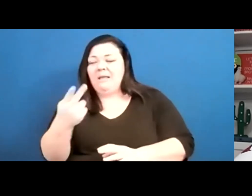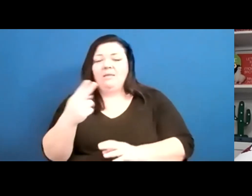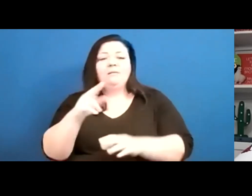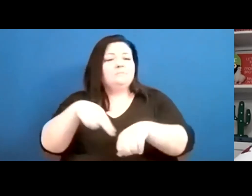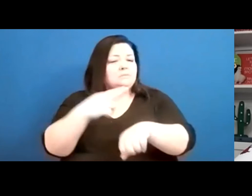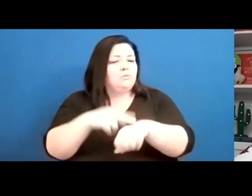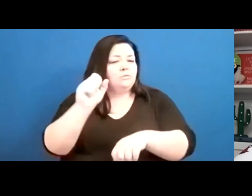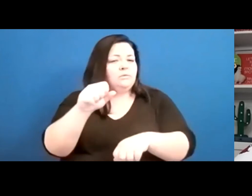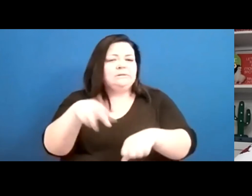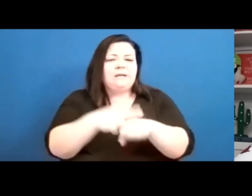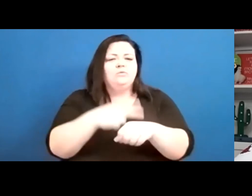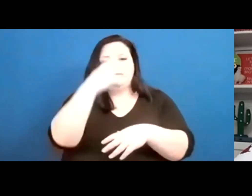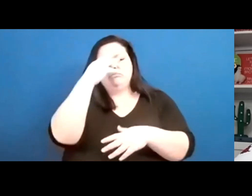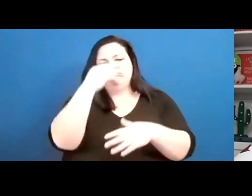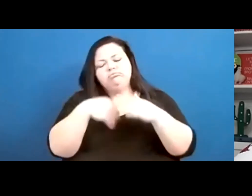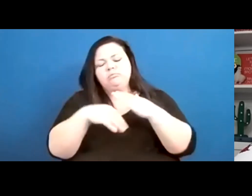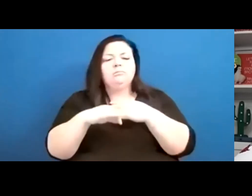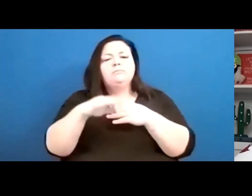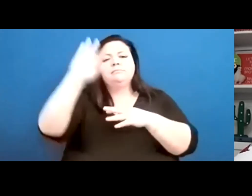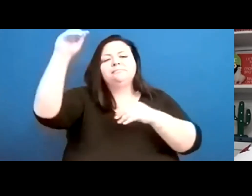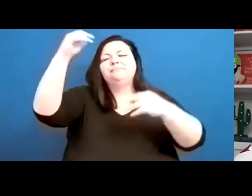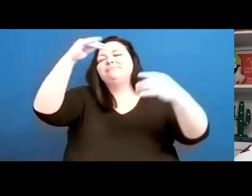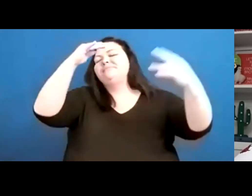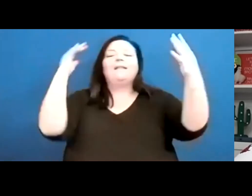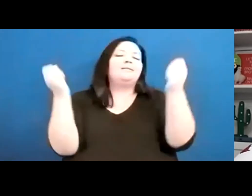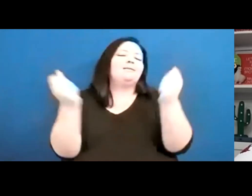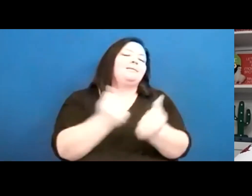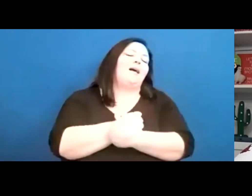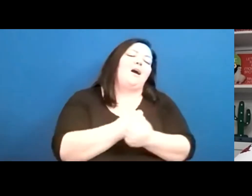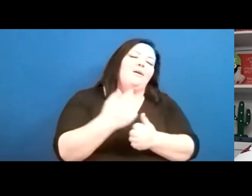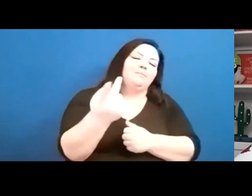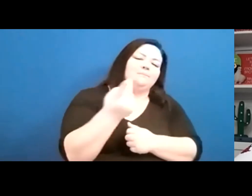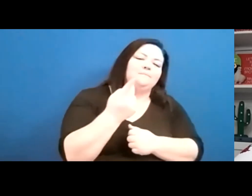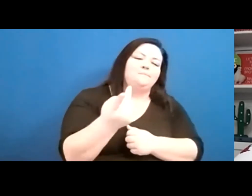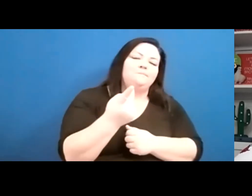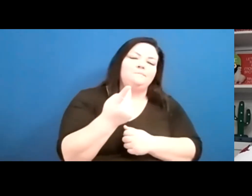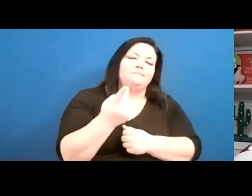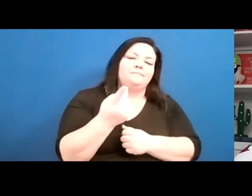sleep under poppies, as love between you/ me. We have become//